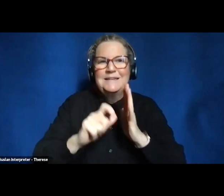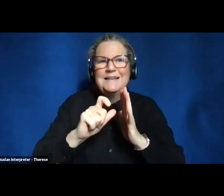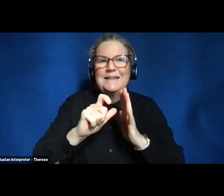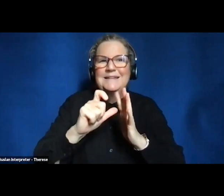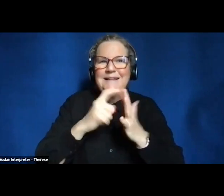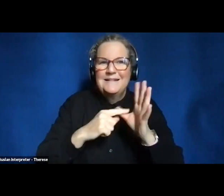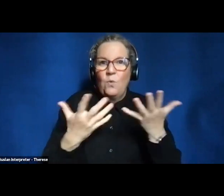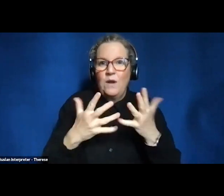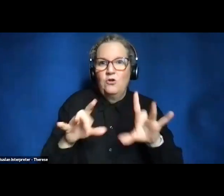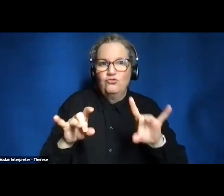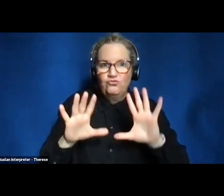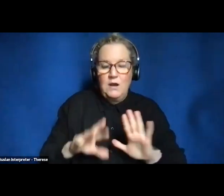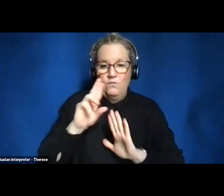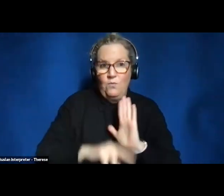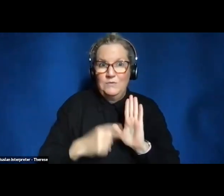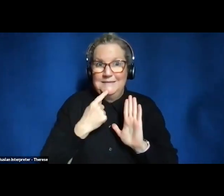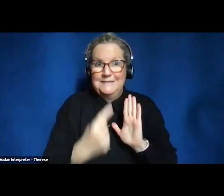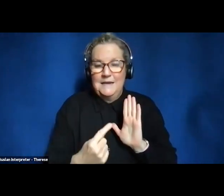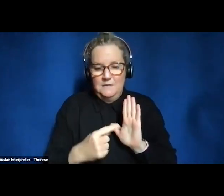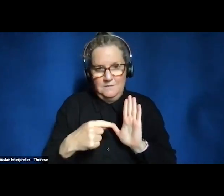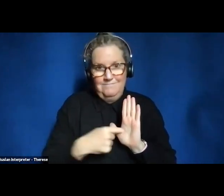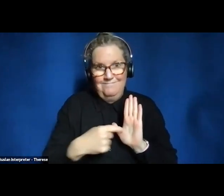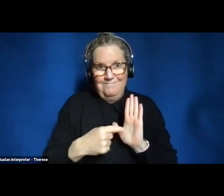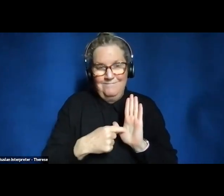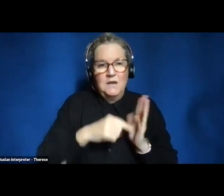The report stated the compilation of data for this report